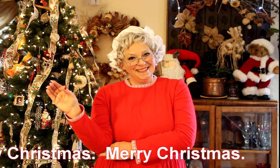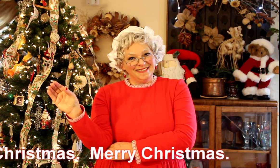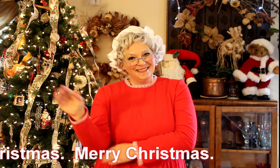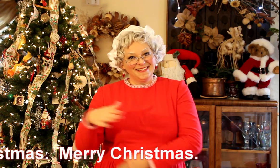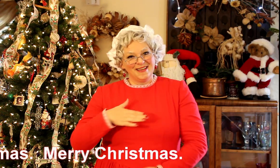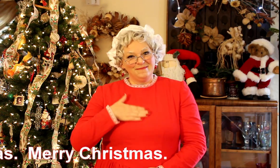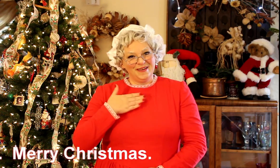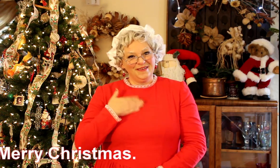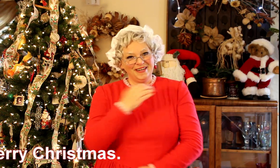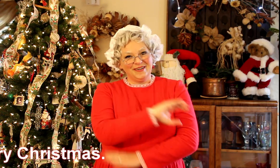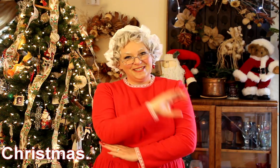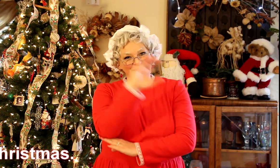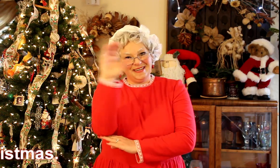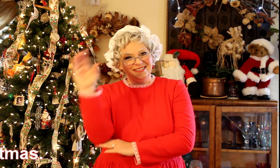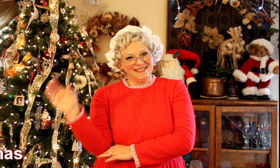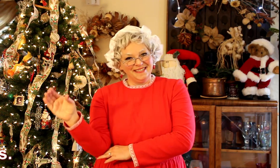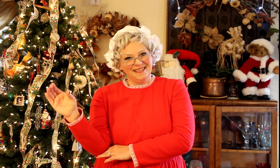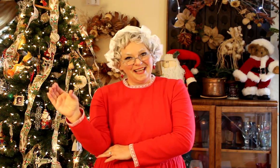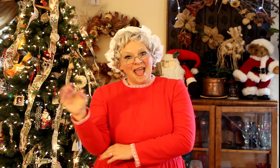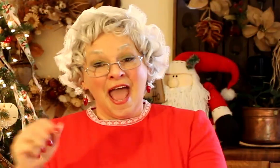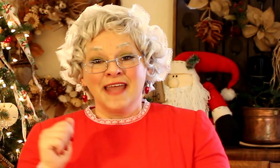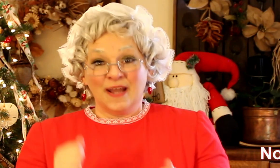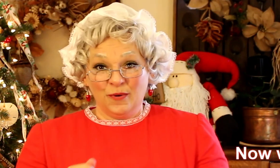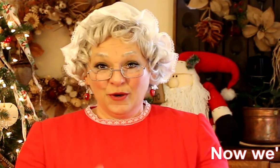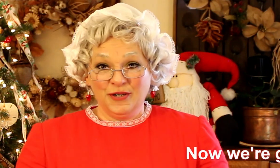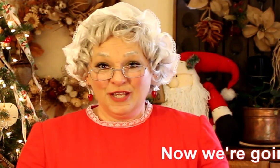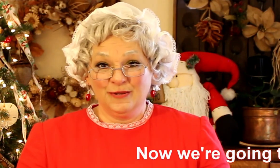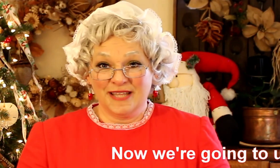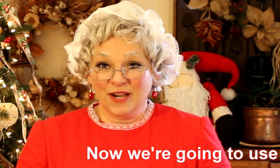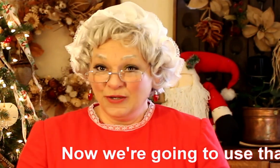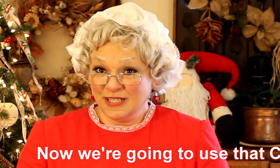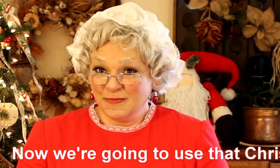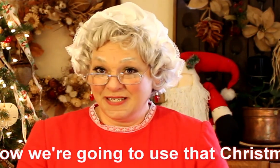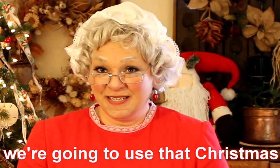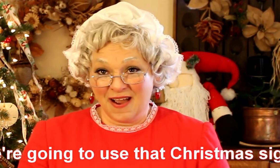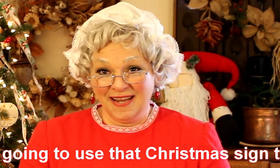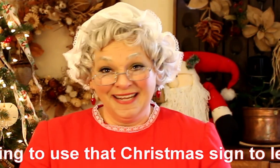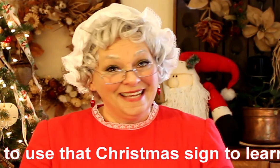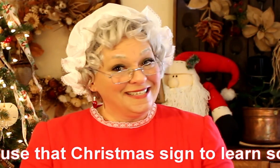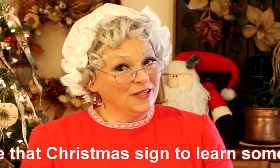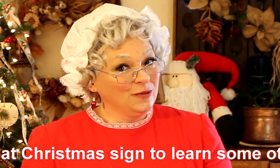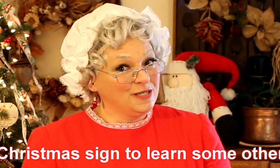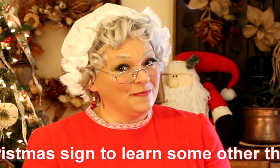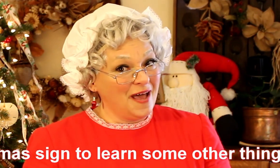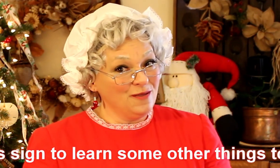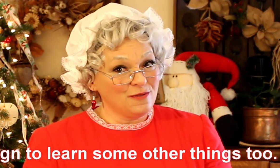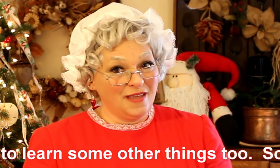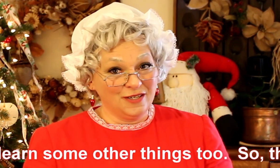Merry Christmas. Now we're going to use that Christmas sign to learn some other things